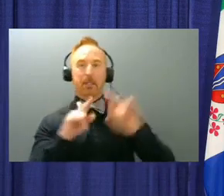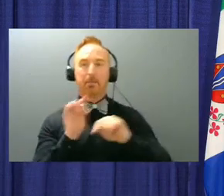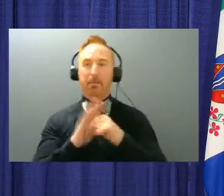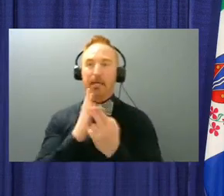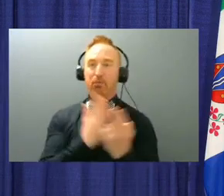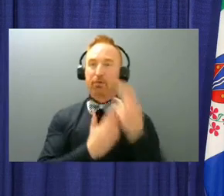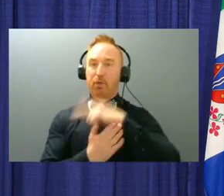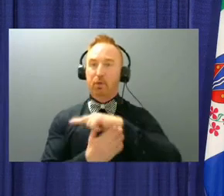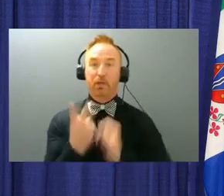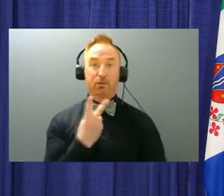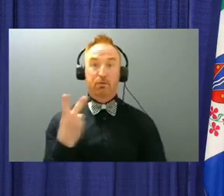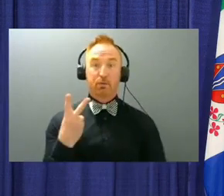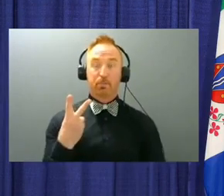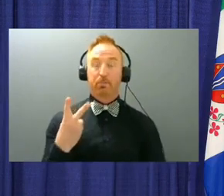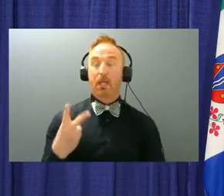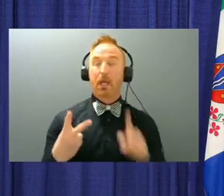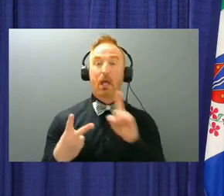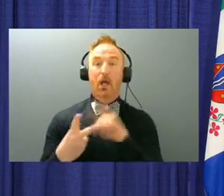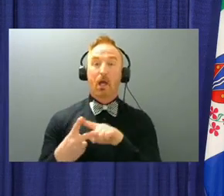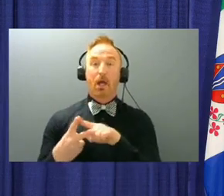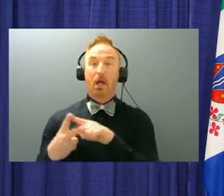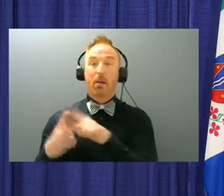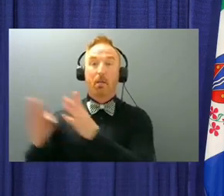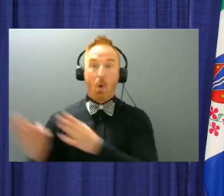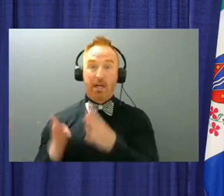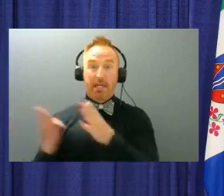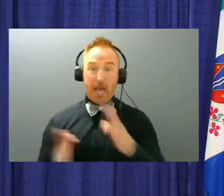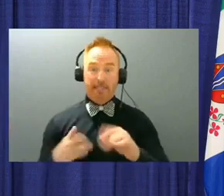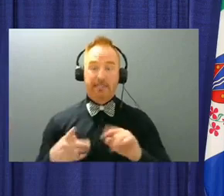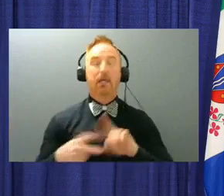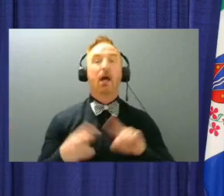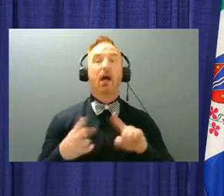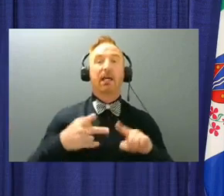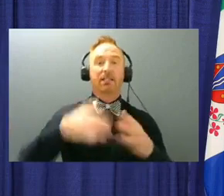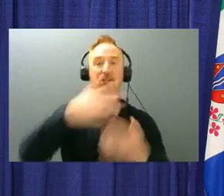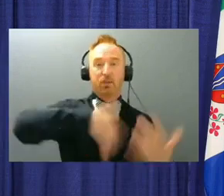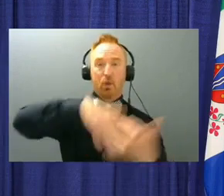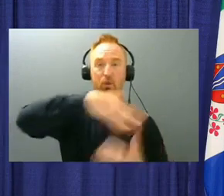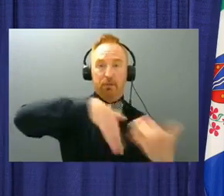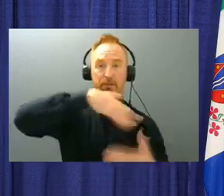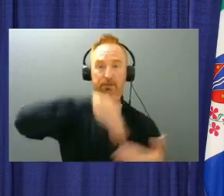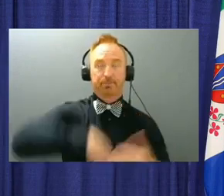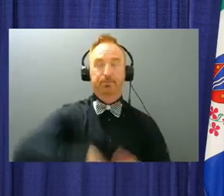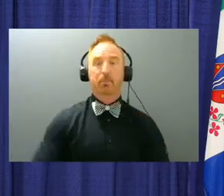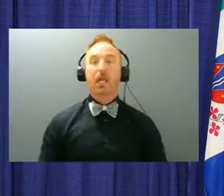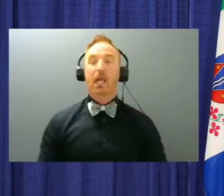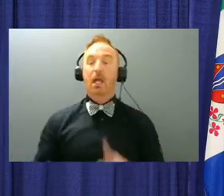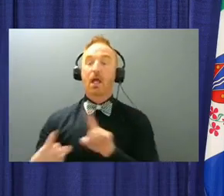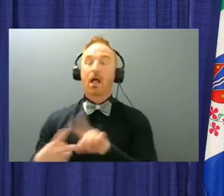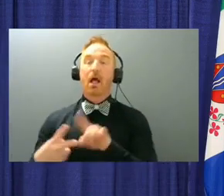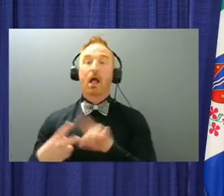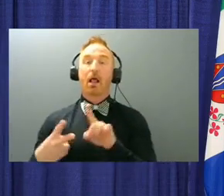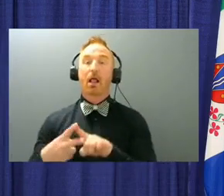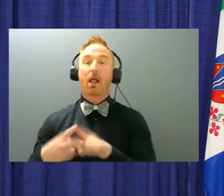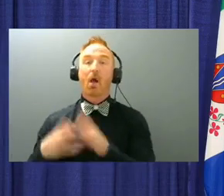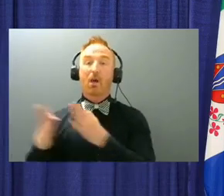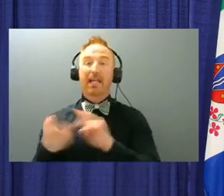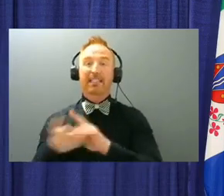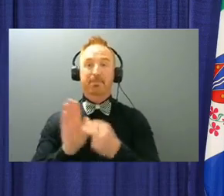And to review, we have two main types of gatherings. Organized gatherings and social gatherings. Organized gatherings are